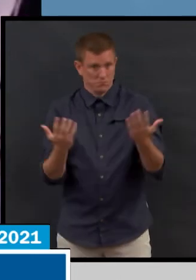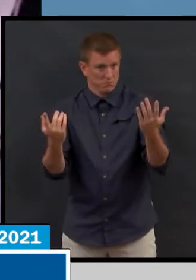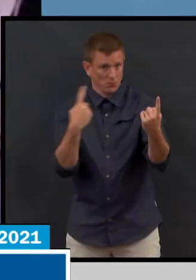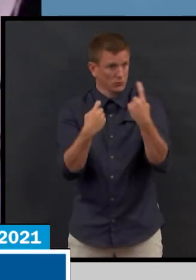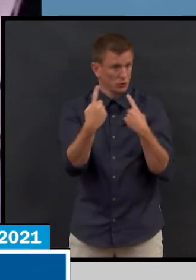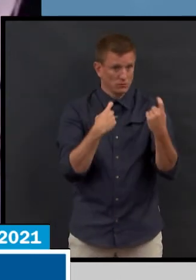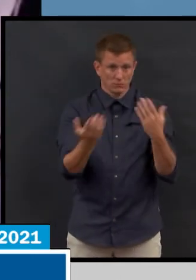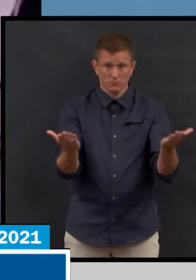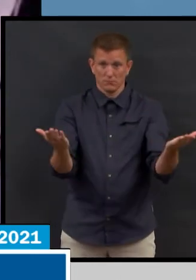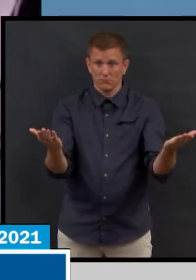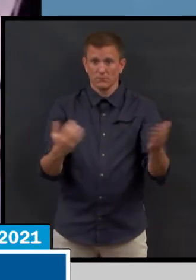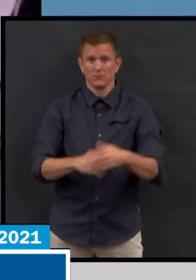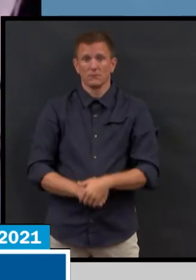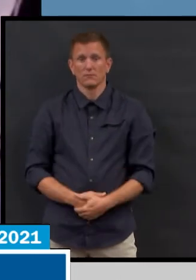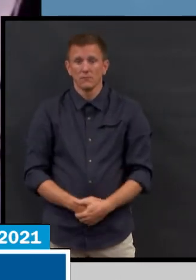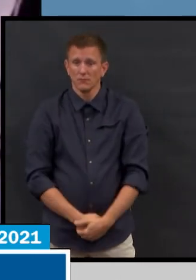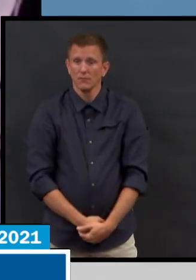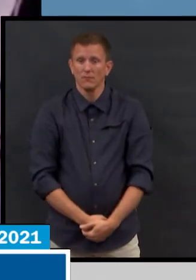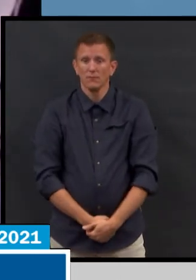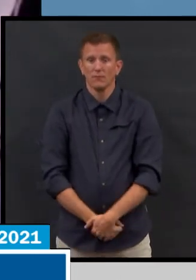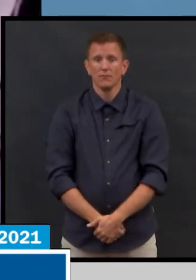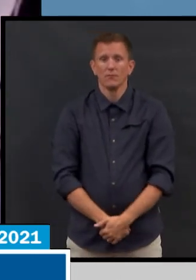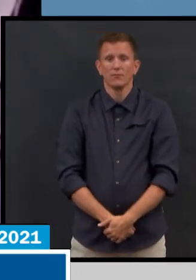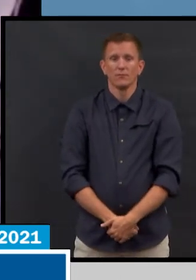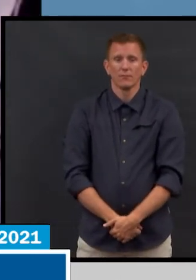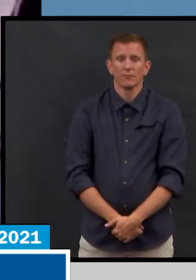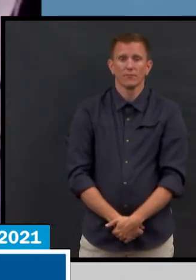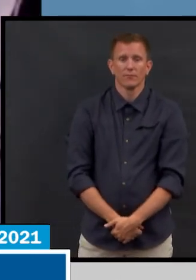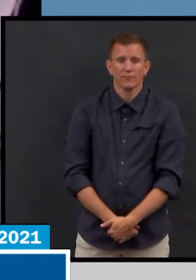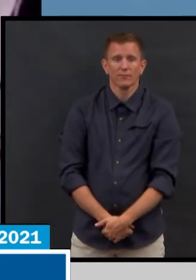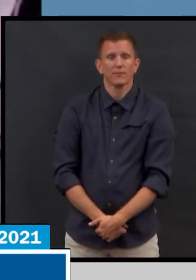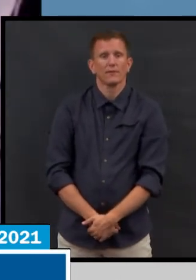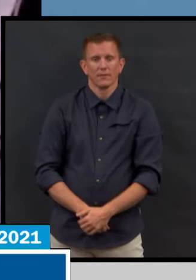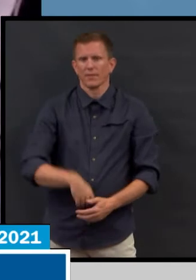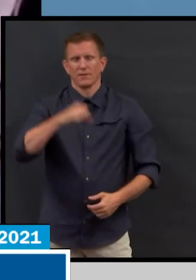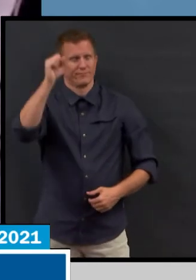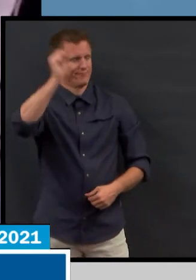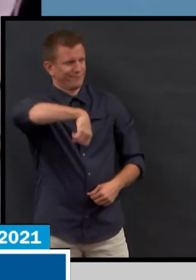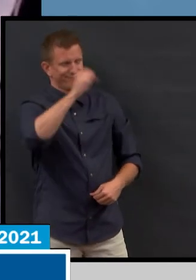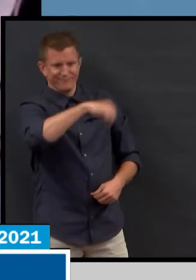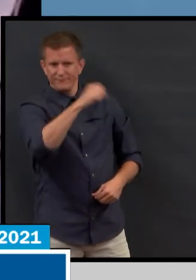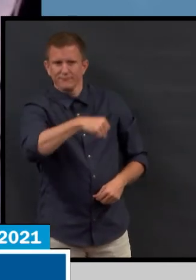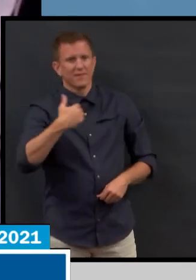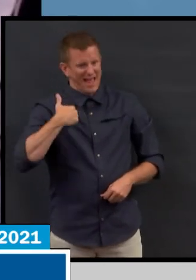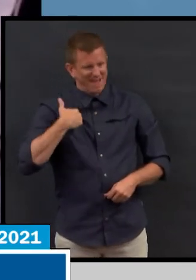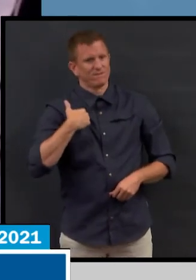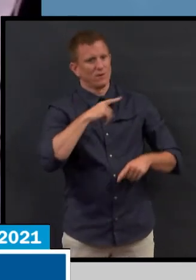some questions britta erica is asking if we see someone who seems to be having mental health